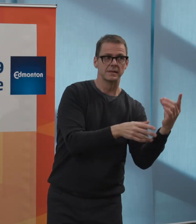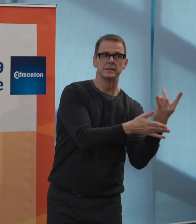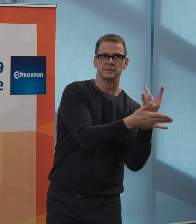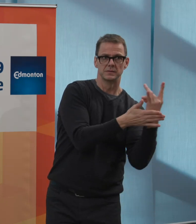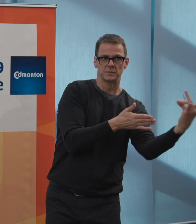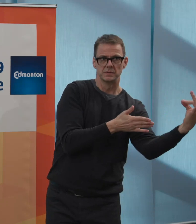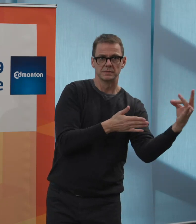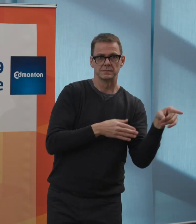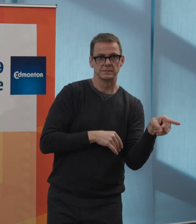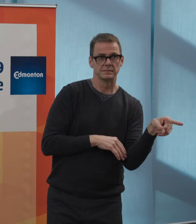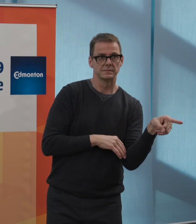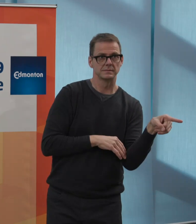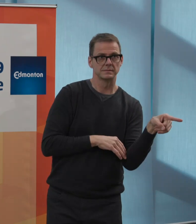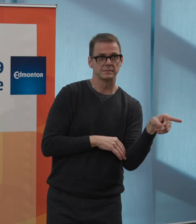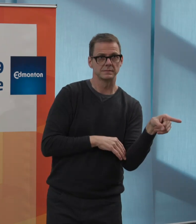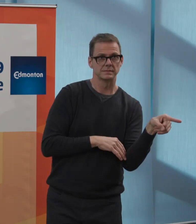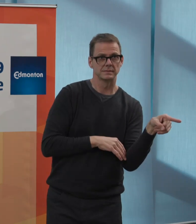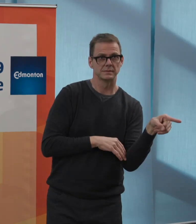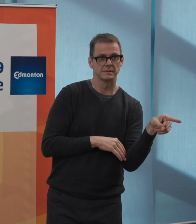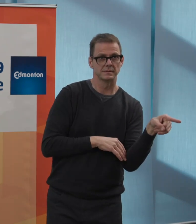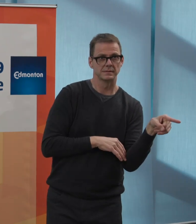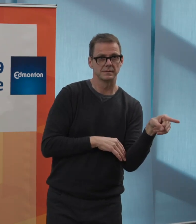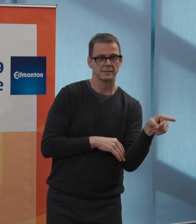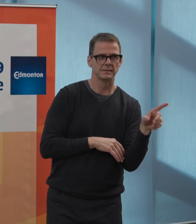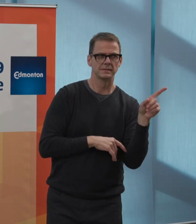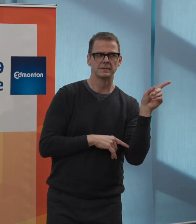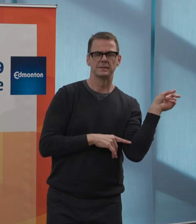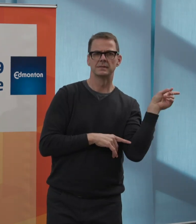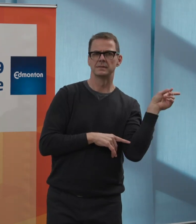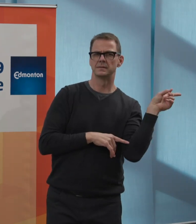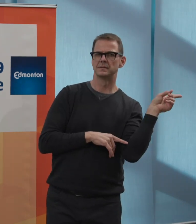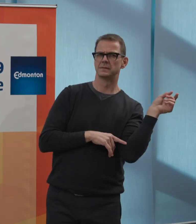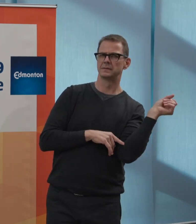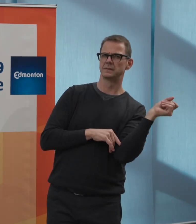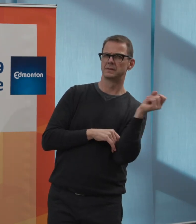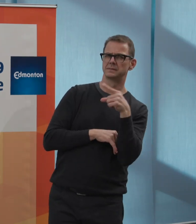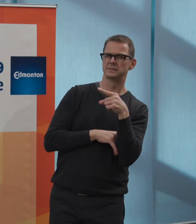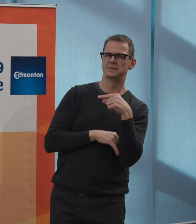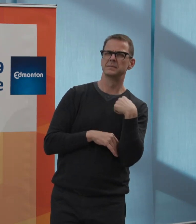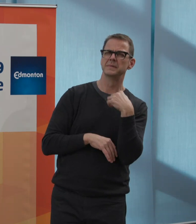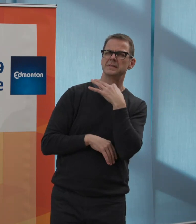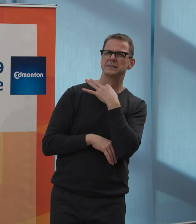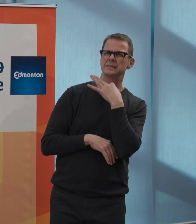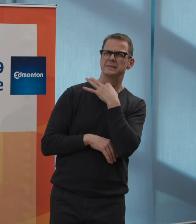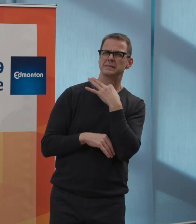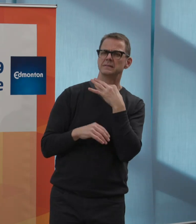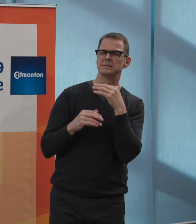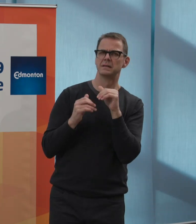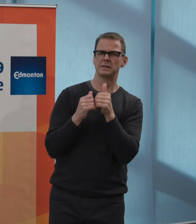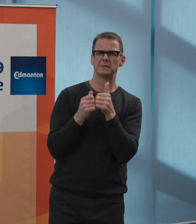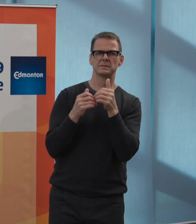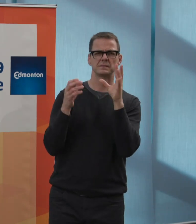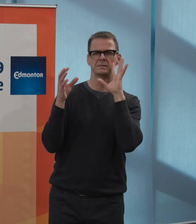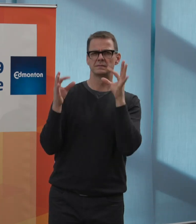months or the 16 weeks for this for the top up or the temporary layoff so we've